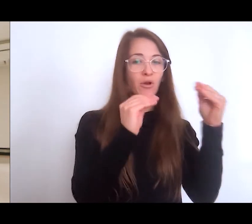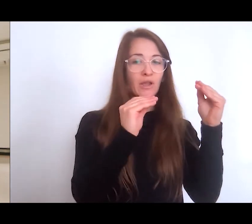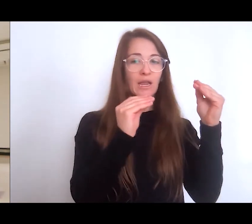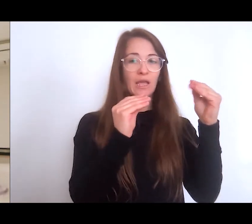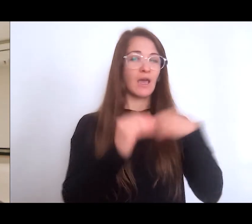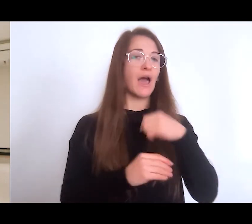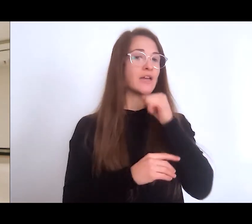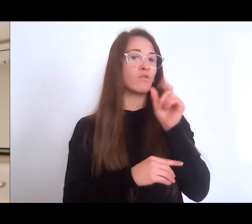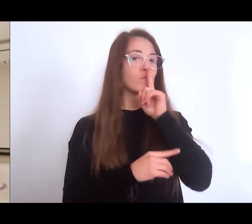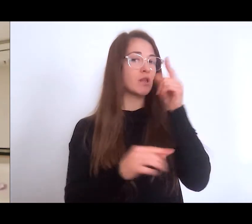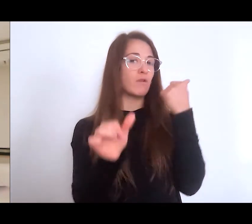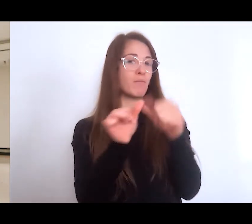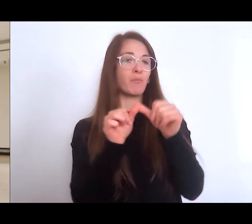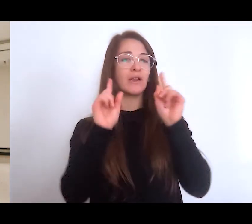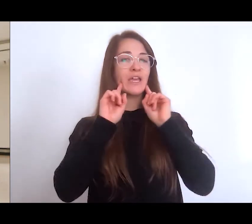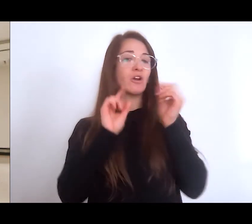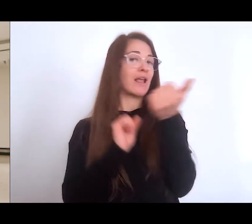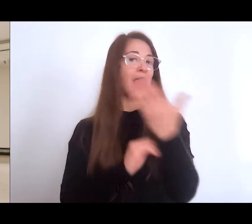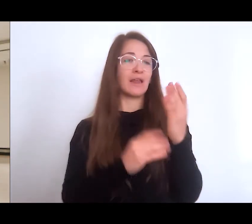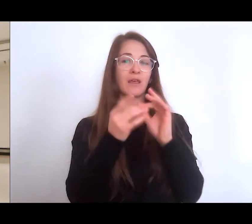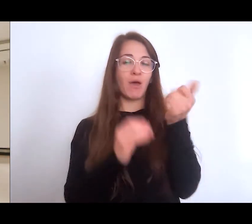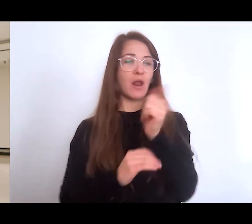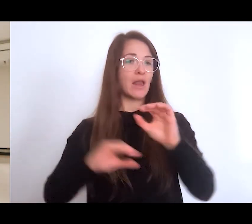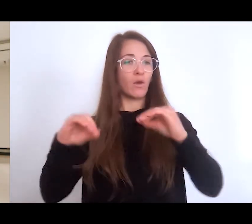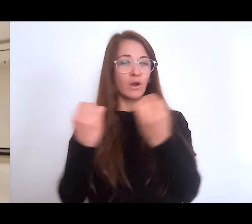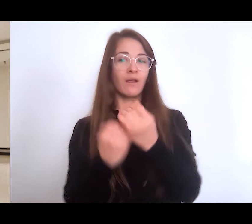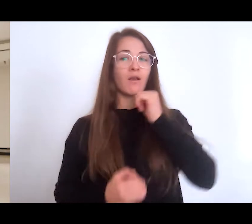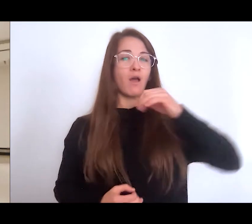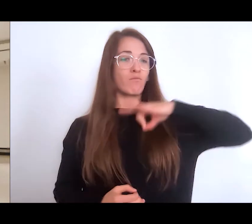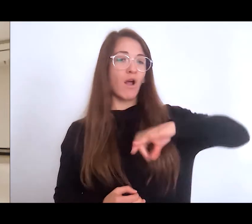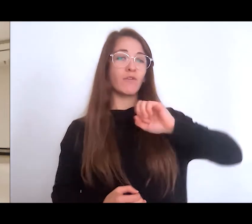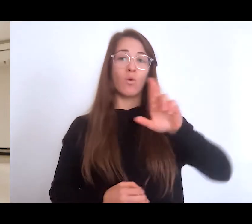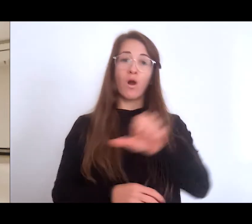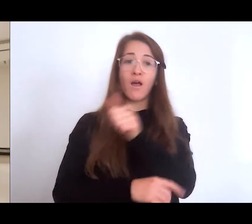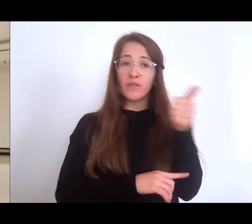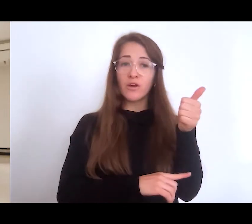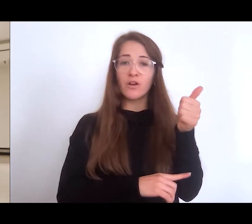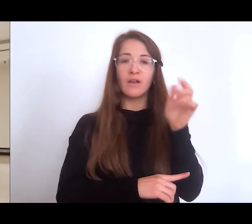WHEN YOU GO INTO COMMUNICATIONS OR MARKETING, I DON'T REMEMBER HEARING ABOUT ANY ORGANIZATION